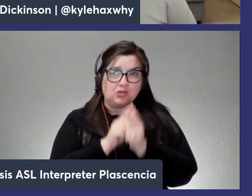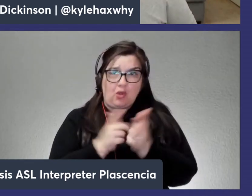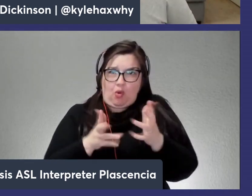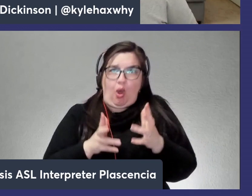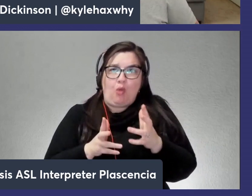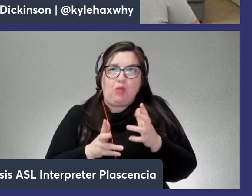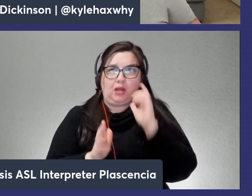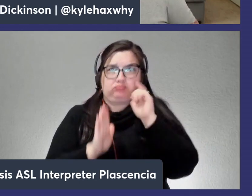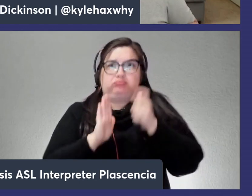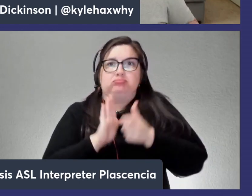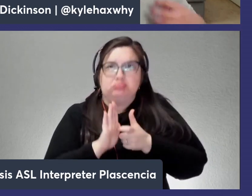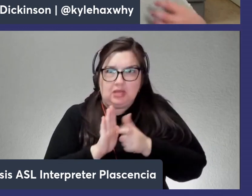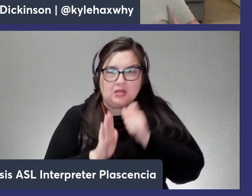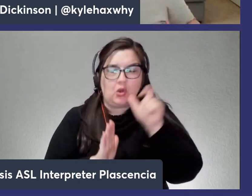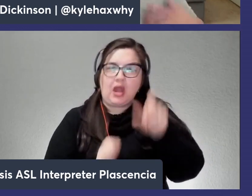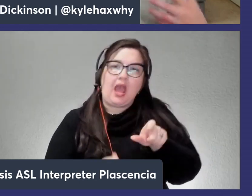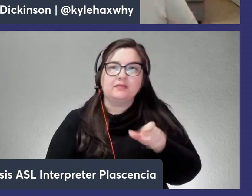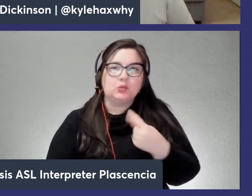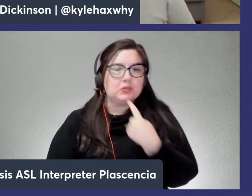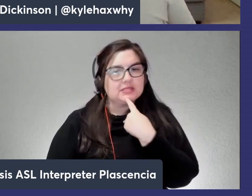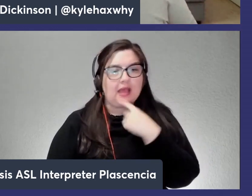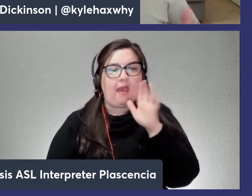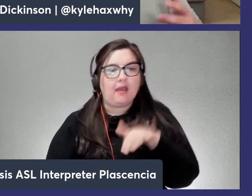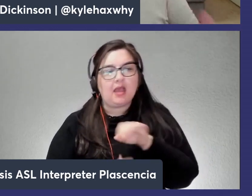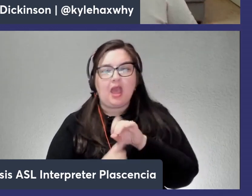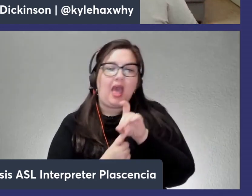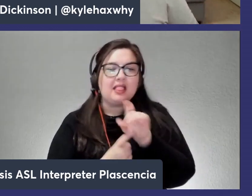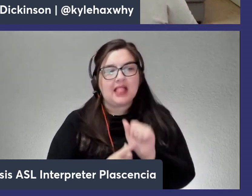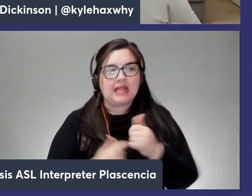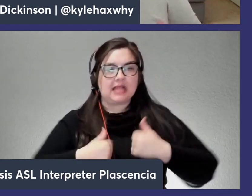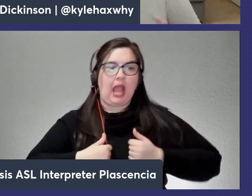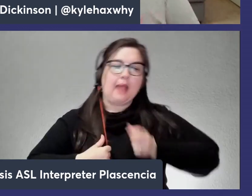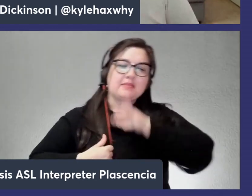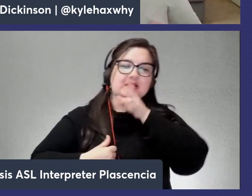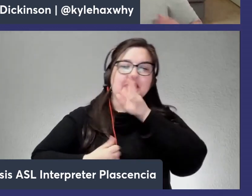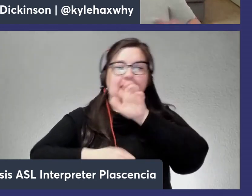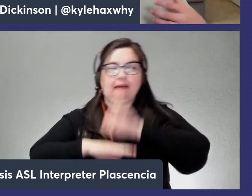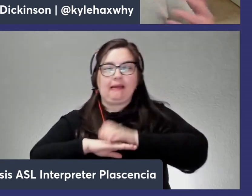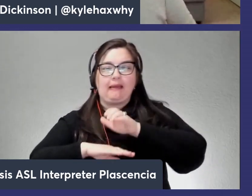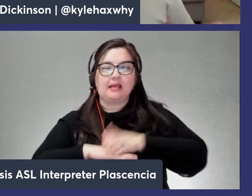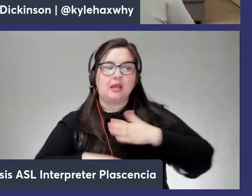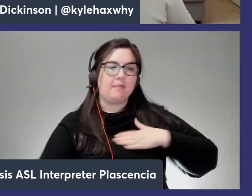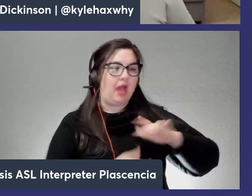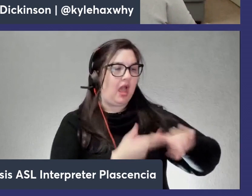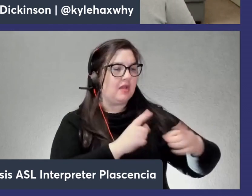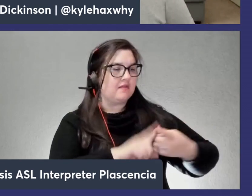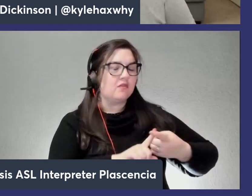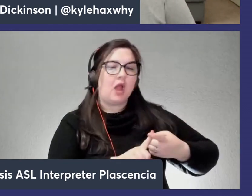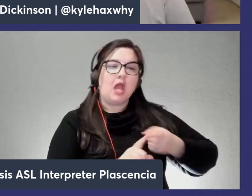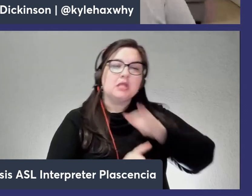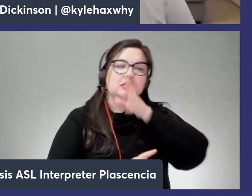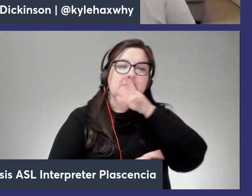so we don't need to say Alexa, I'm speaking English, and then my friend says, I'm speaking Spanish?